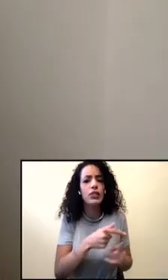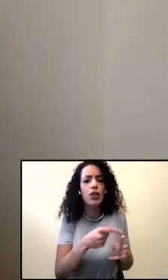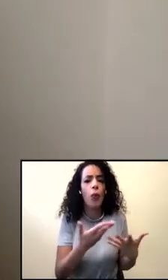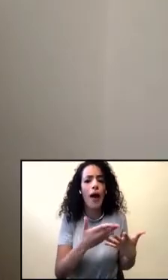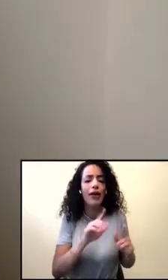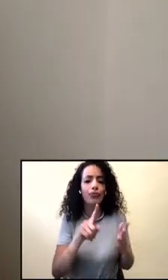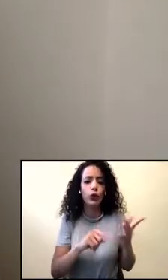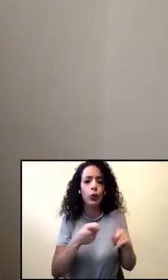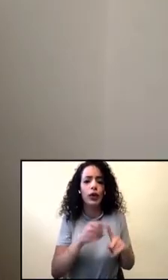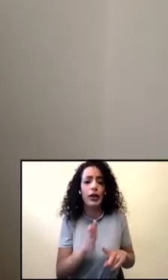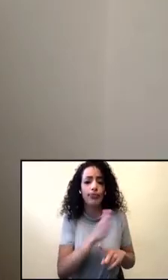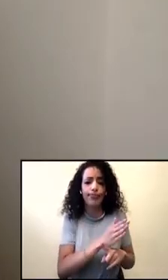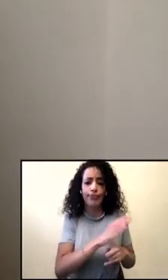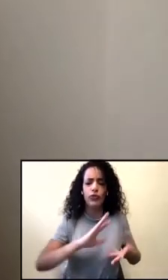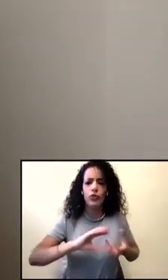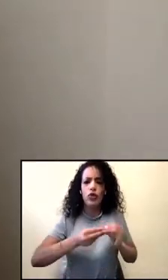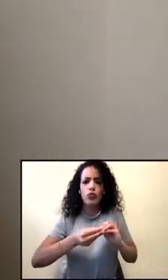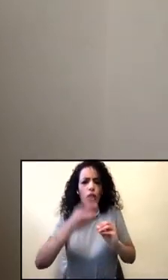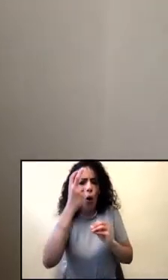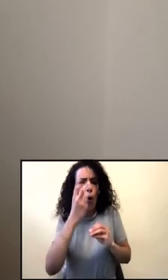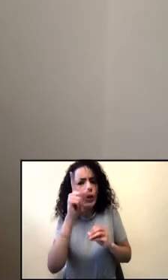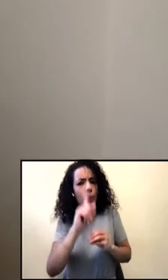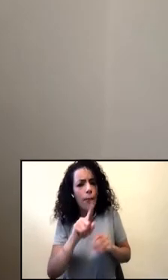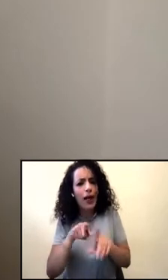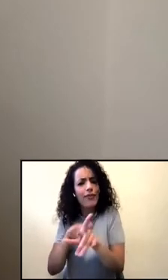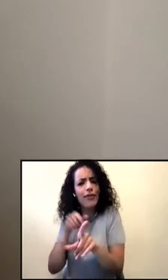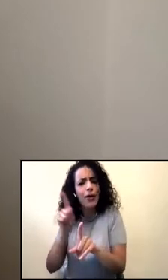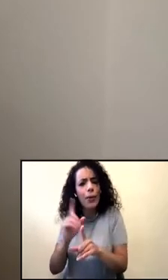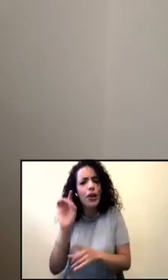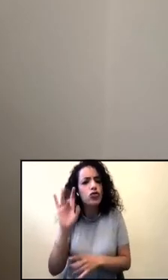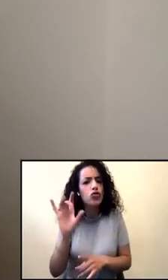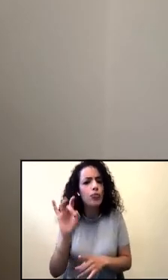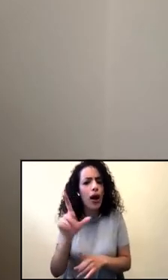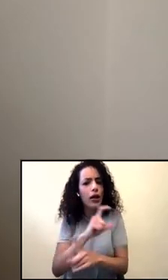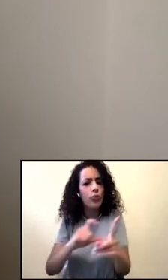and young people in the Somali community, exploring orality, memory, and archiving.